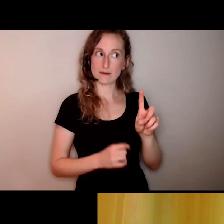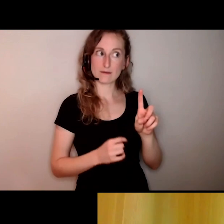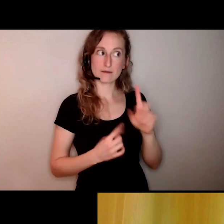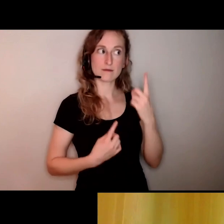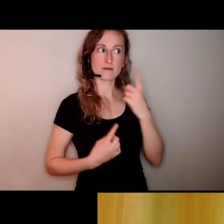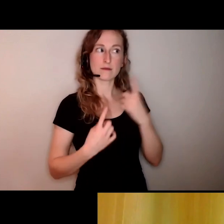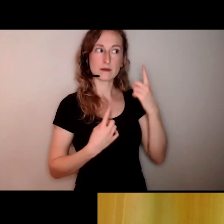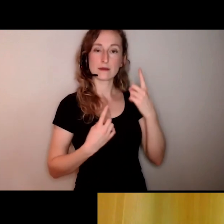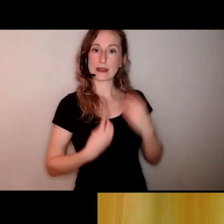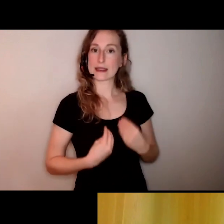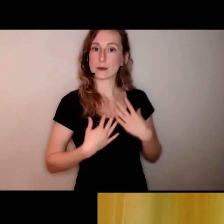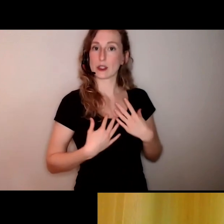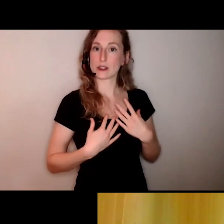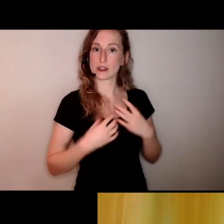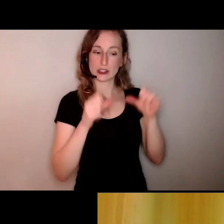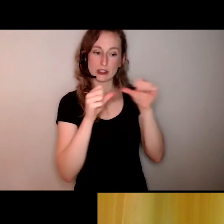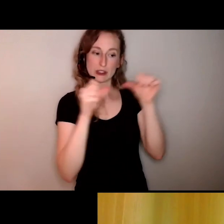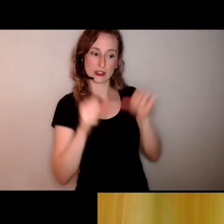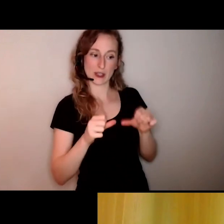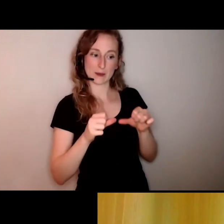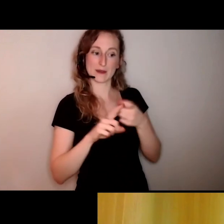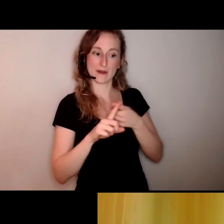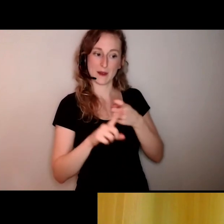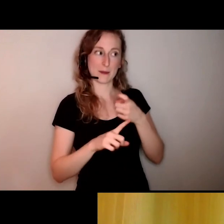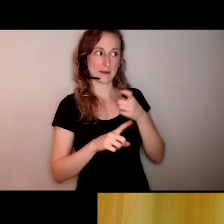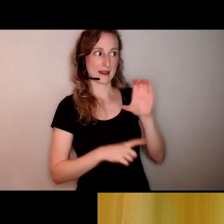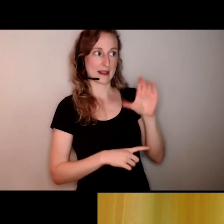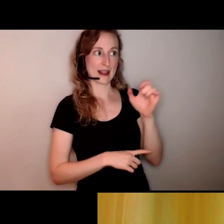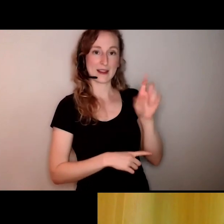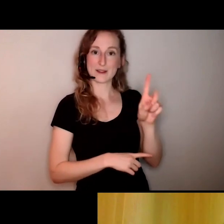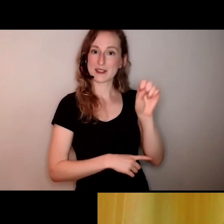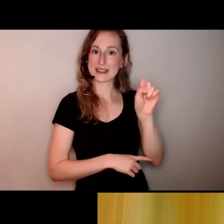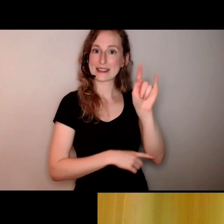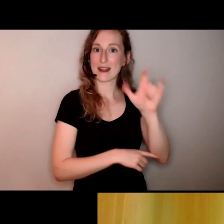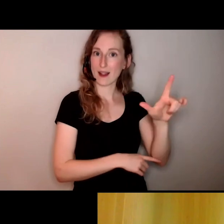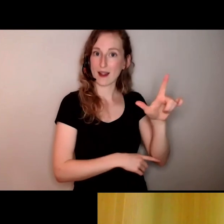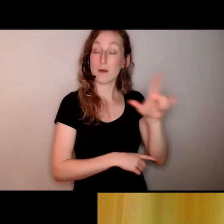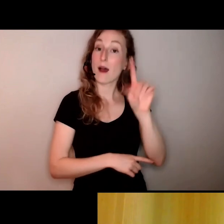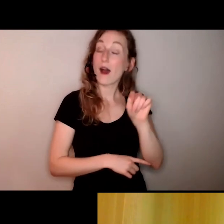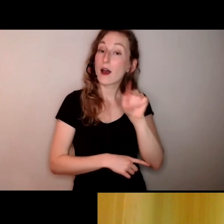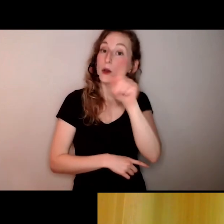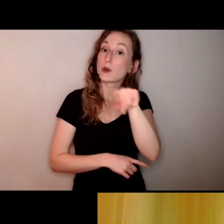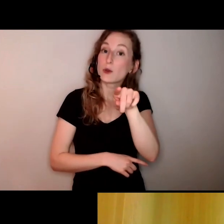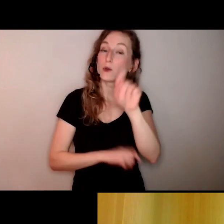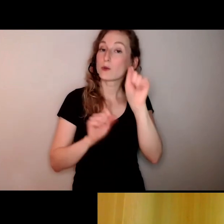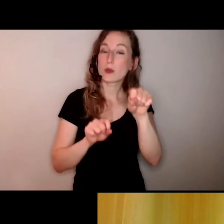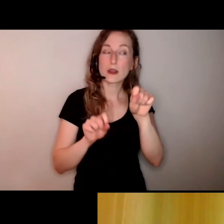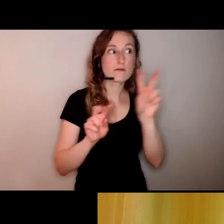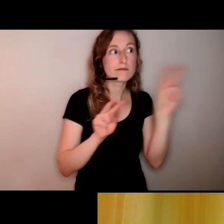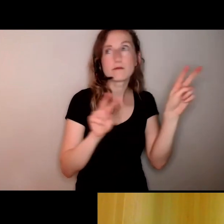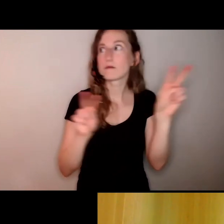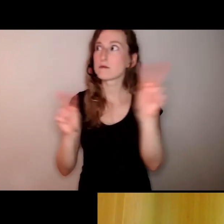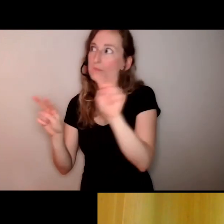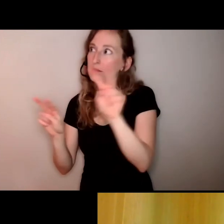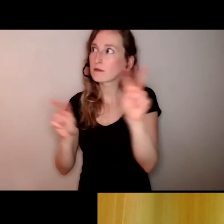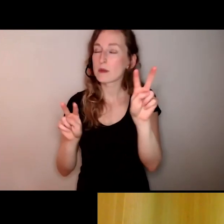Look around you, the room you are in, out your window… what shape do you see?